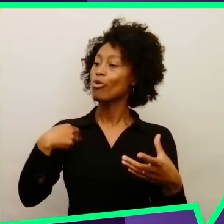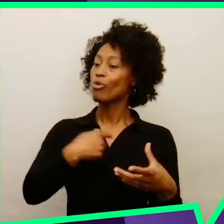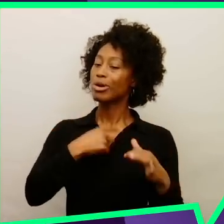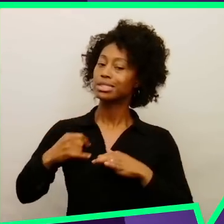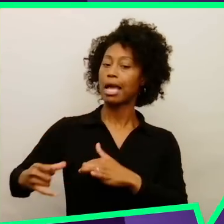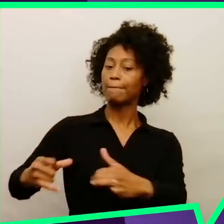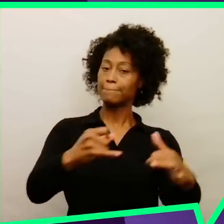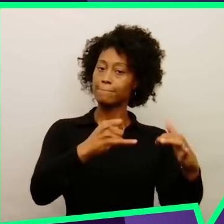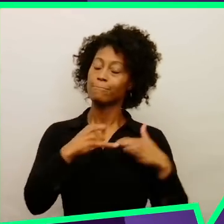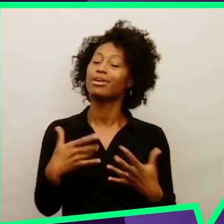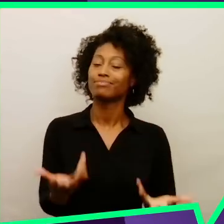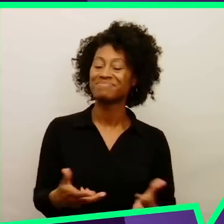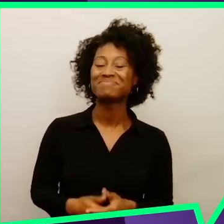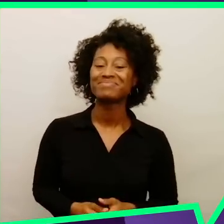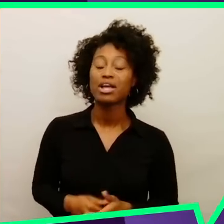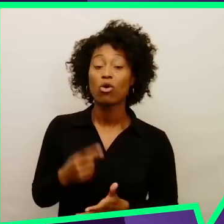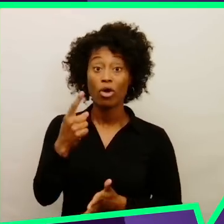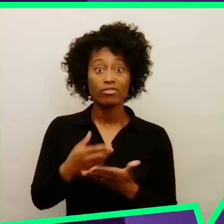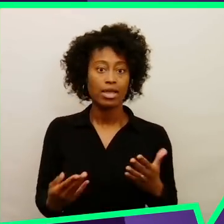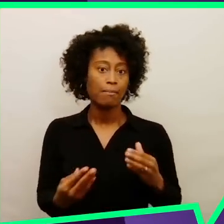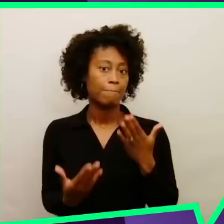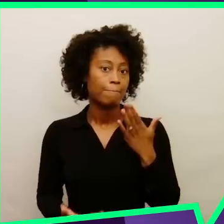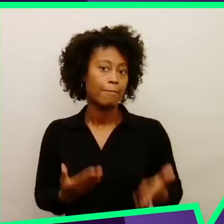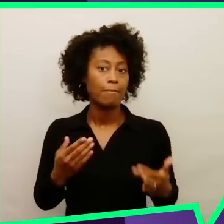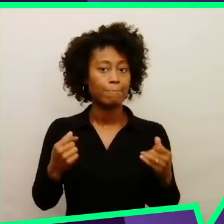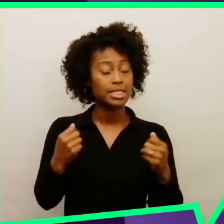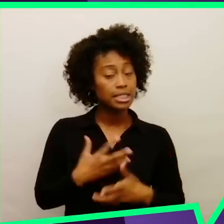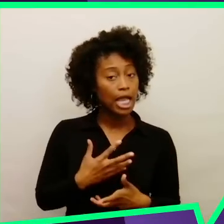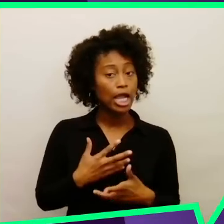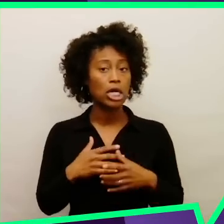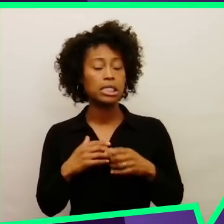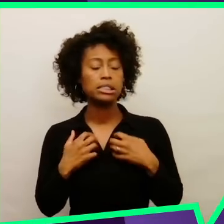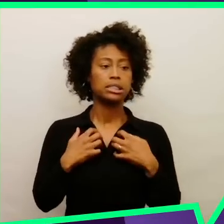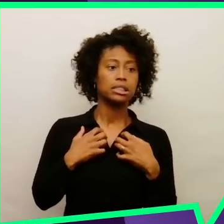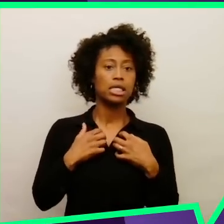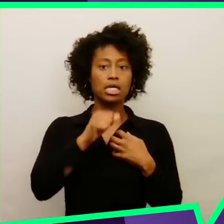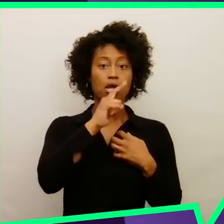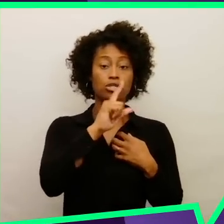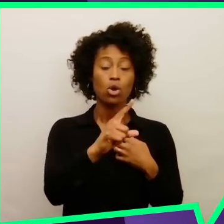Something that might seem scary or intimidating, you can put into perspective of, well,